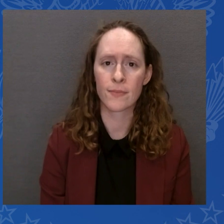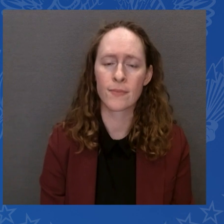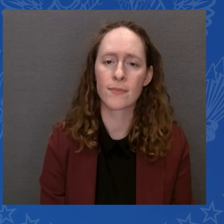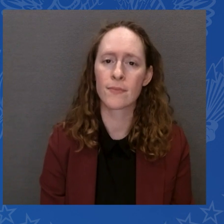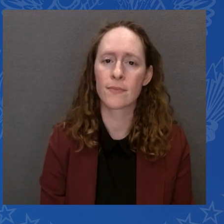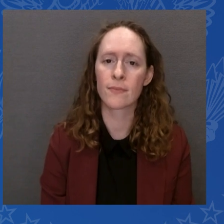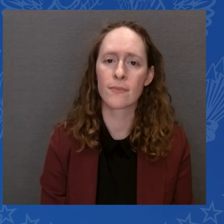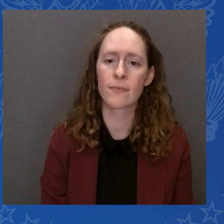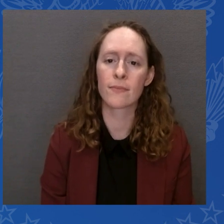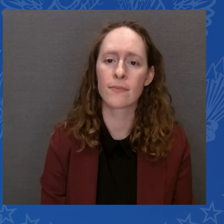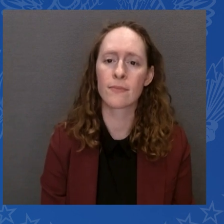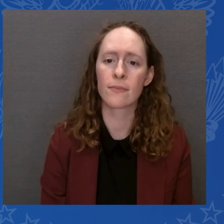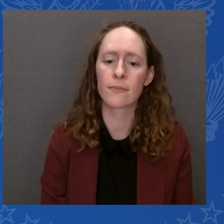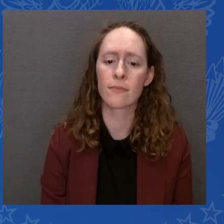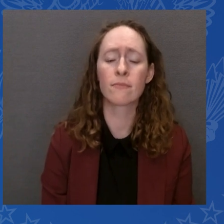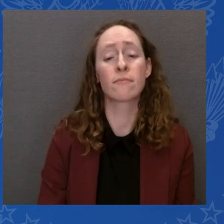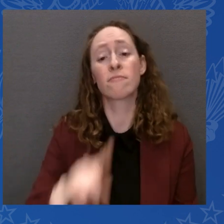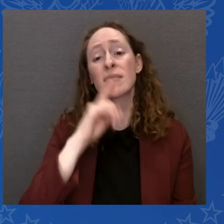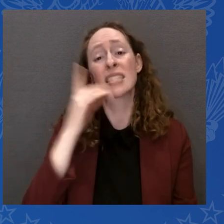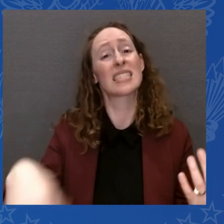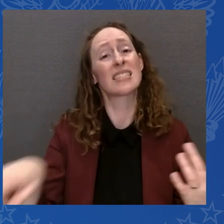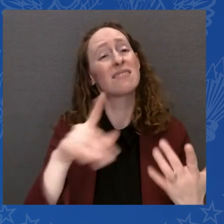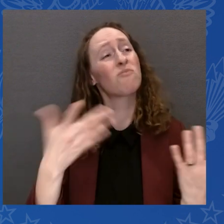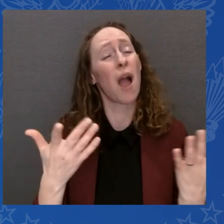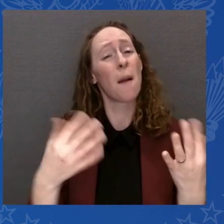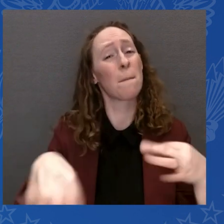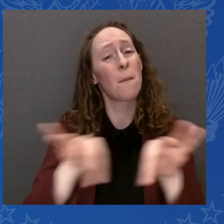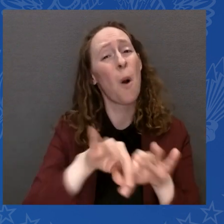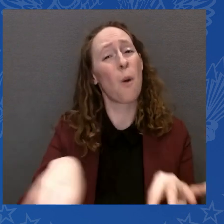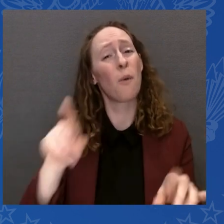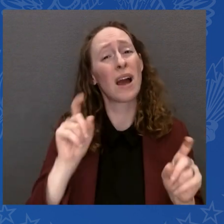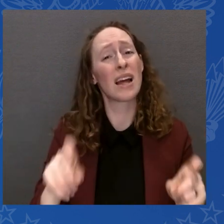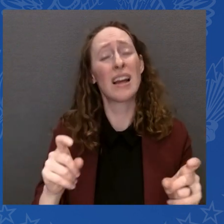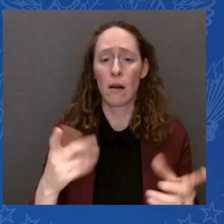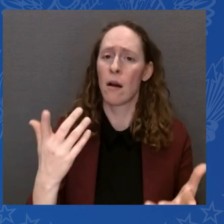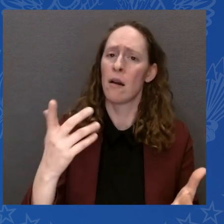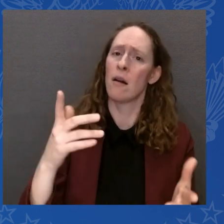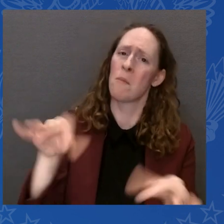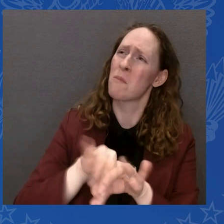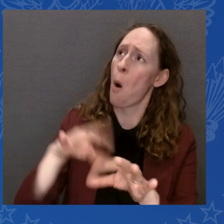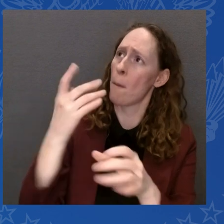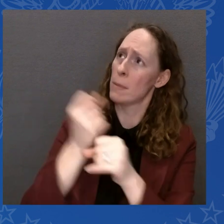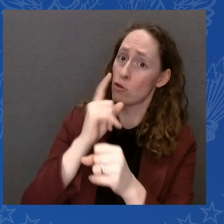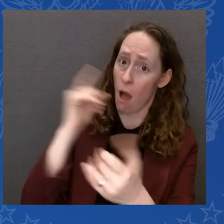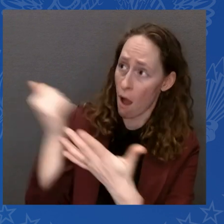And I want to thank the entire California delegation for working with my administration.